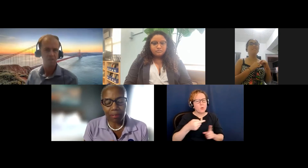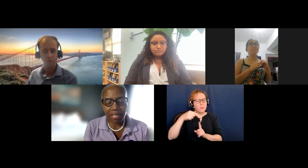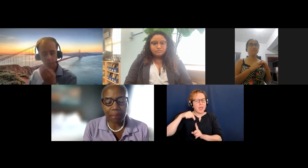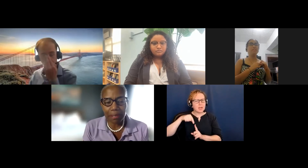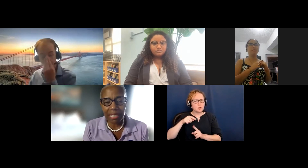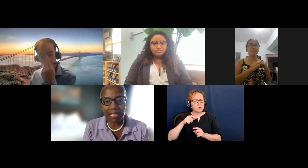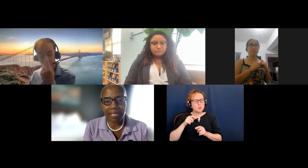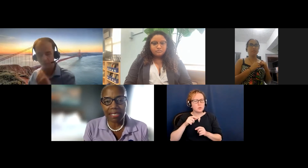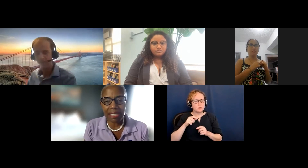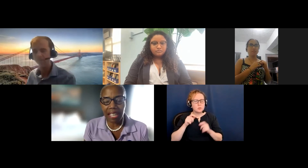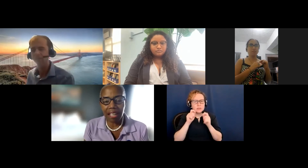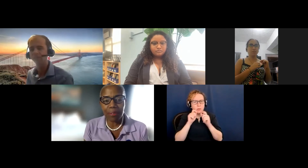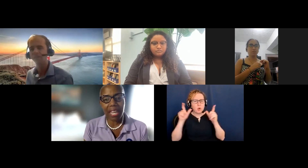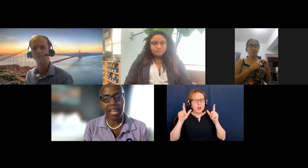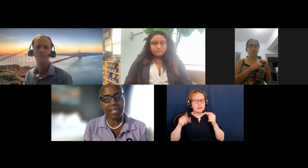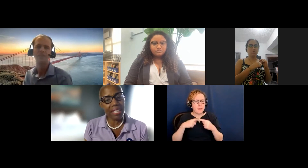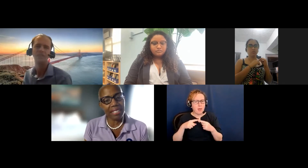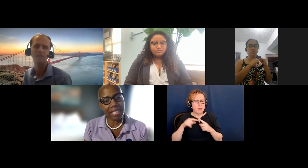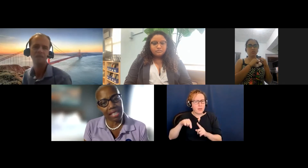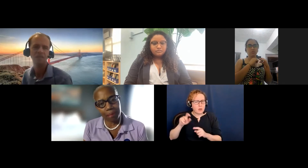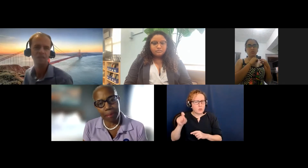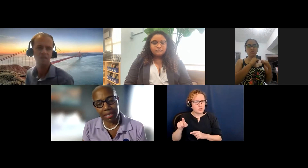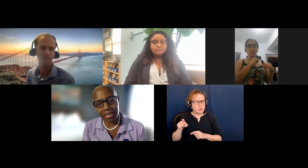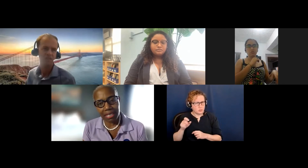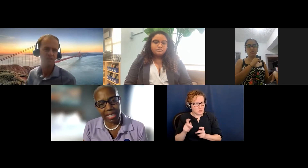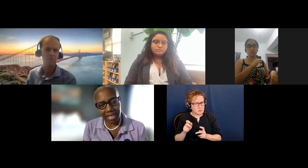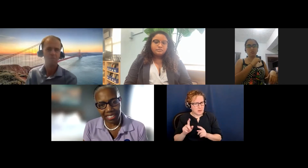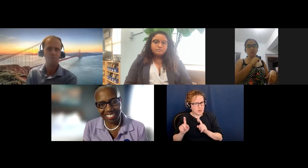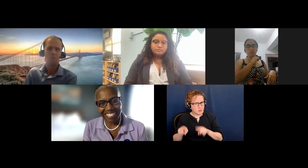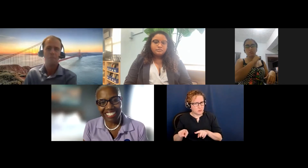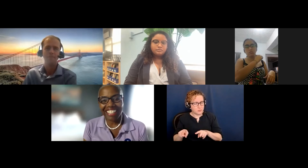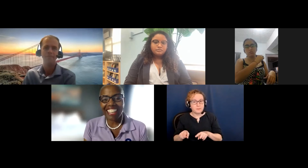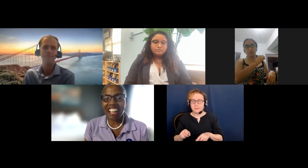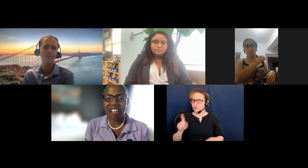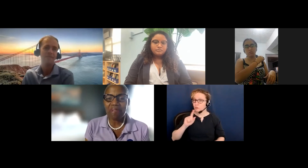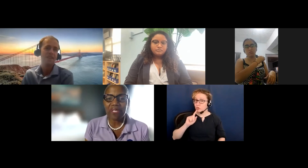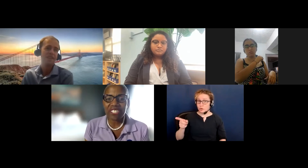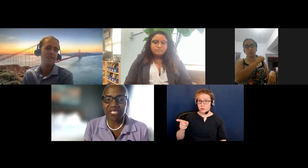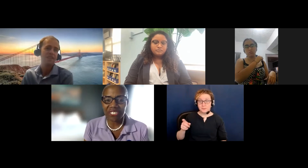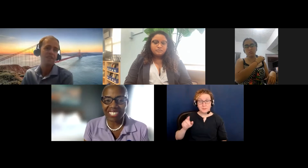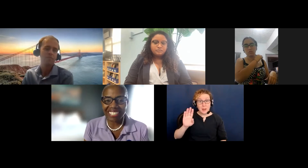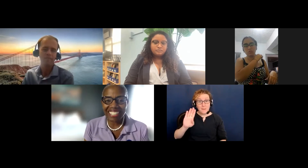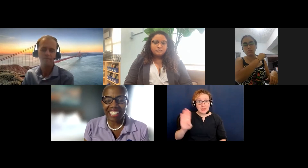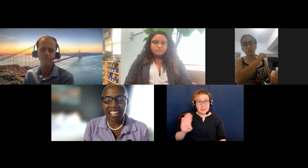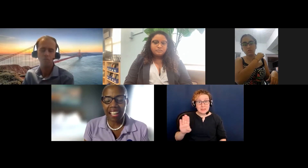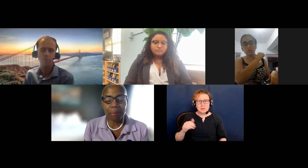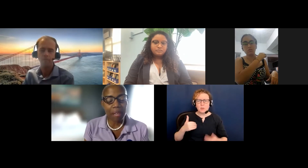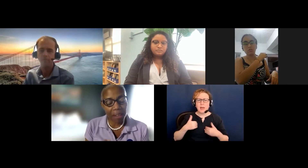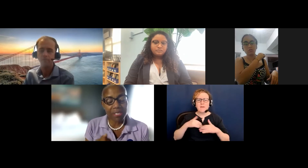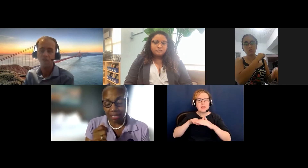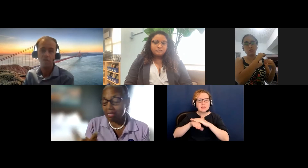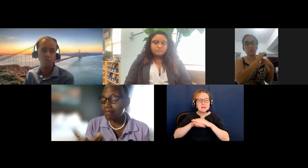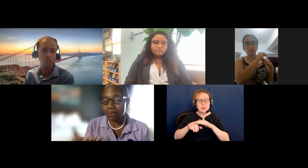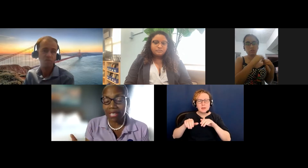In Belize, we had an accessibility day for children. I was really